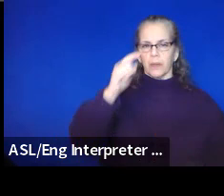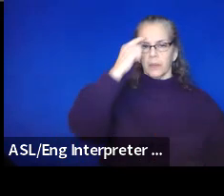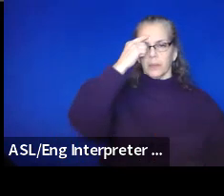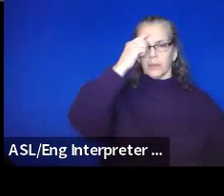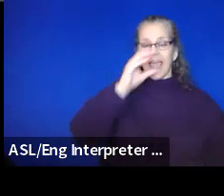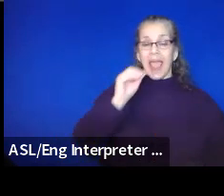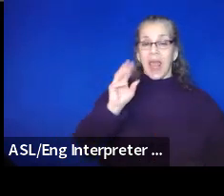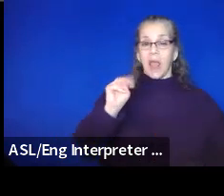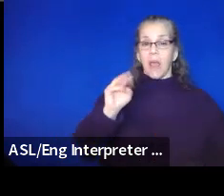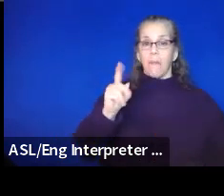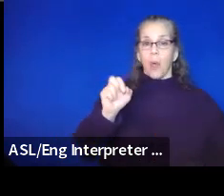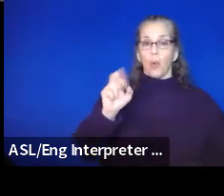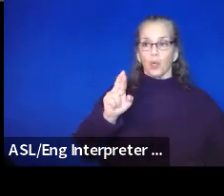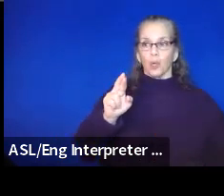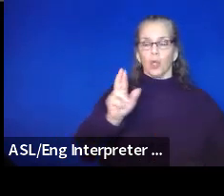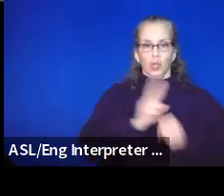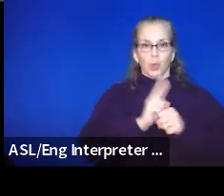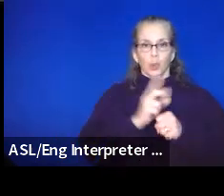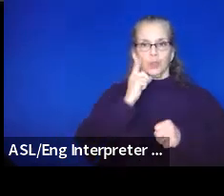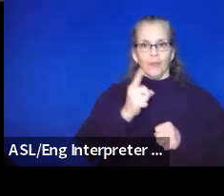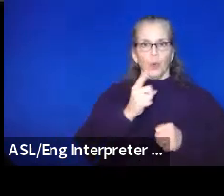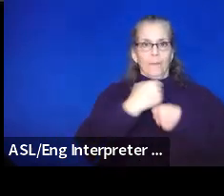for producing speech. One of the reasons why we're much more aggressive